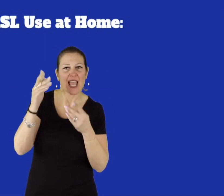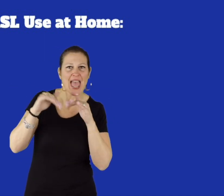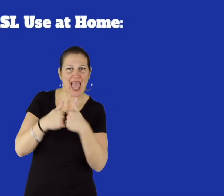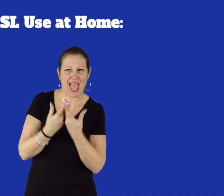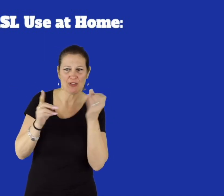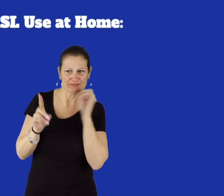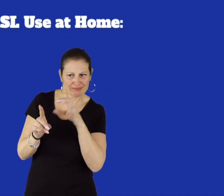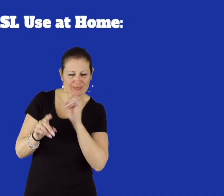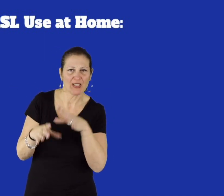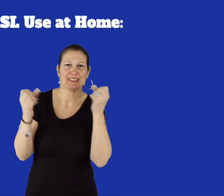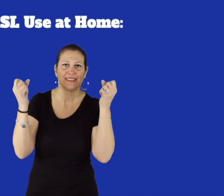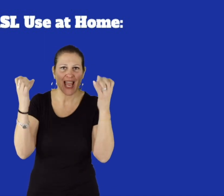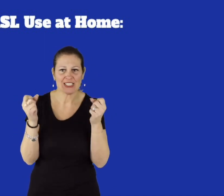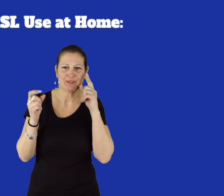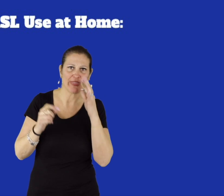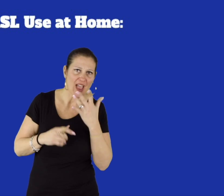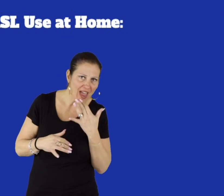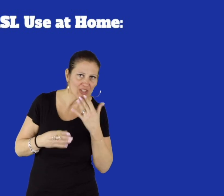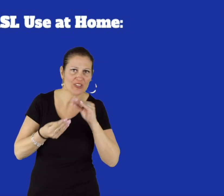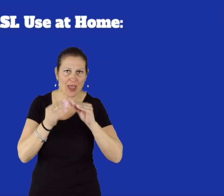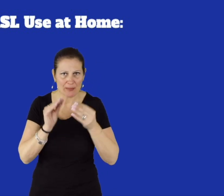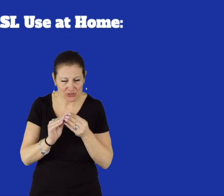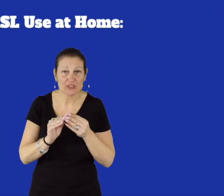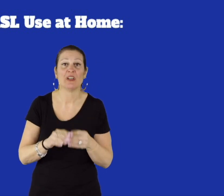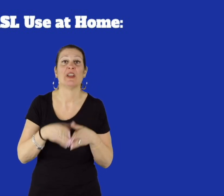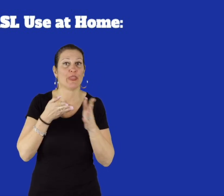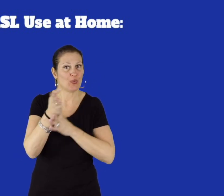Notice how signs for the colors and numbers are taught through playing a game together.